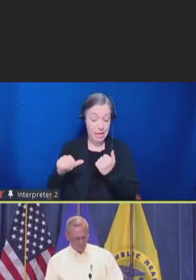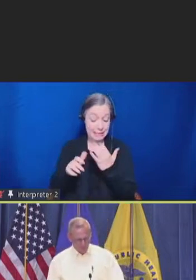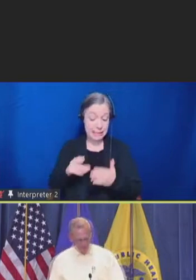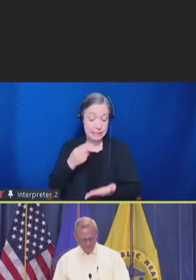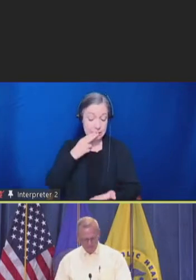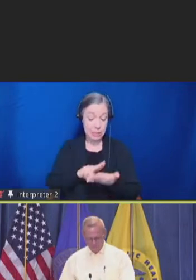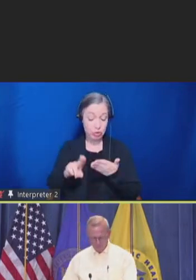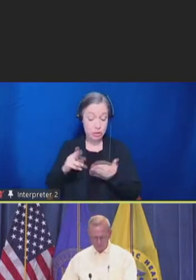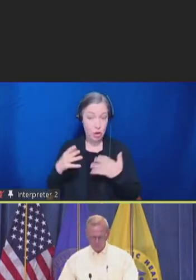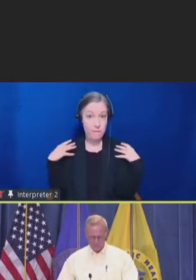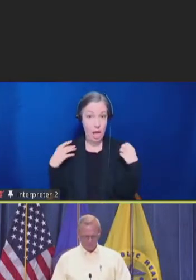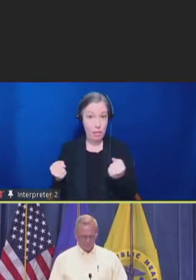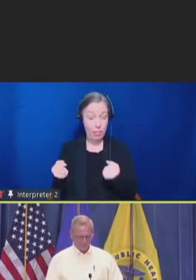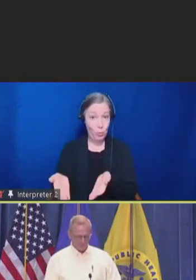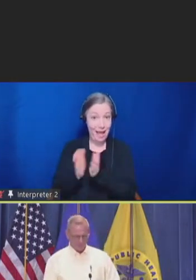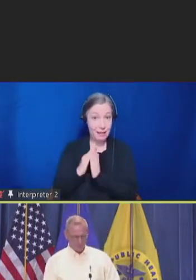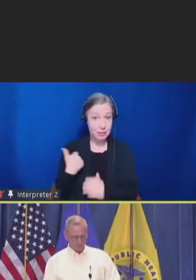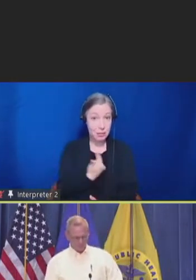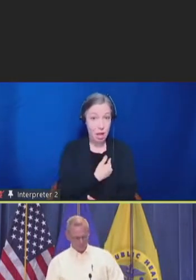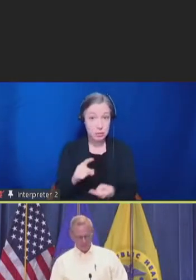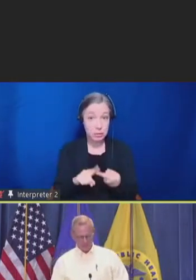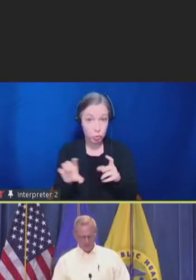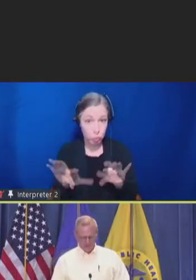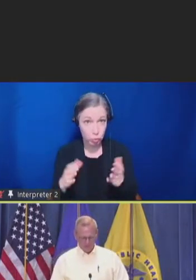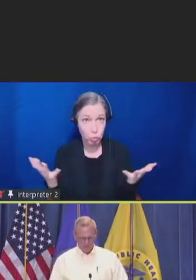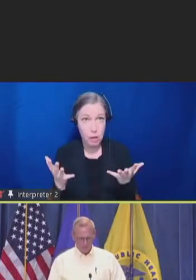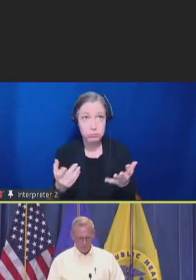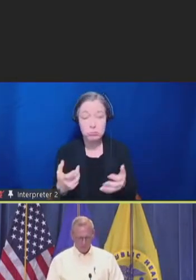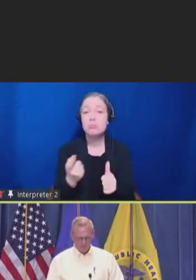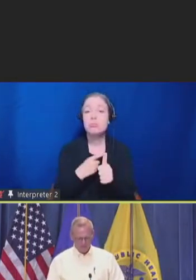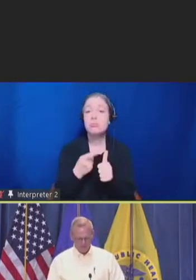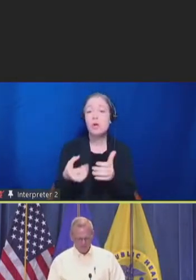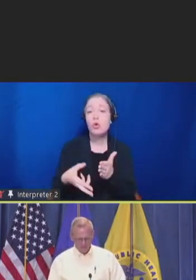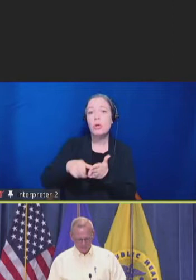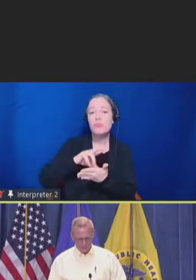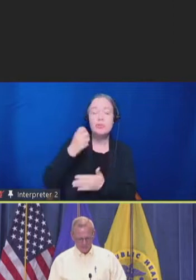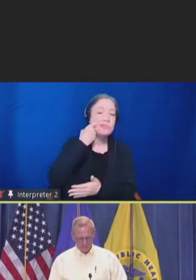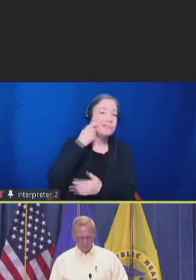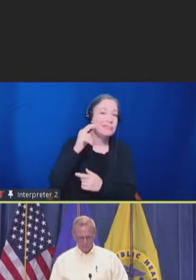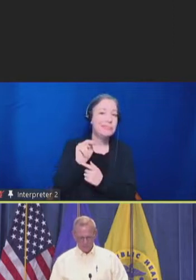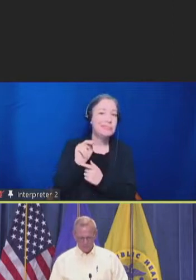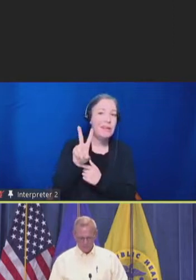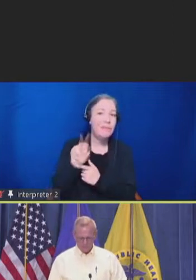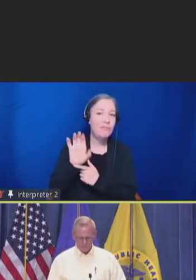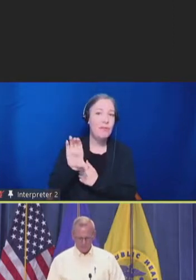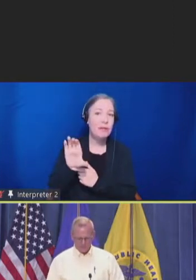Our ask was to review the last NVAC report on vaccine safety, as well as a previous vaccine